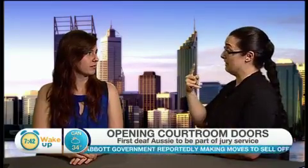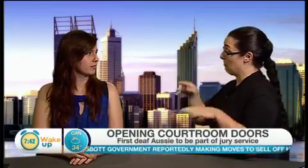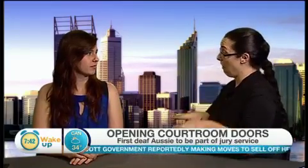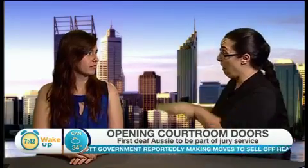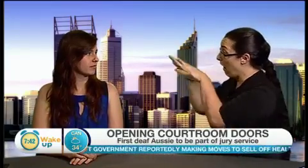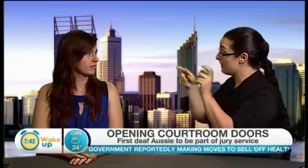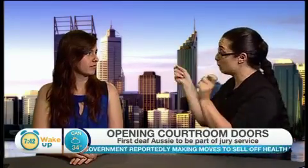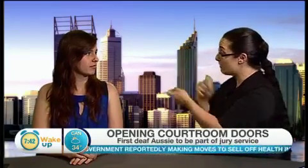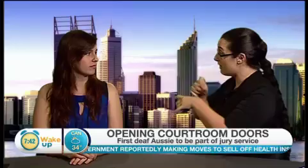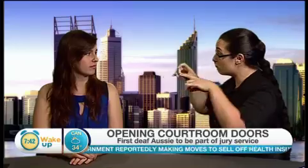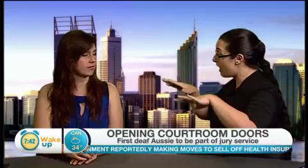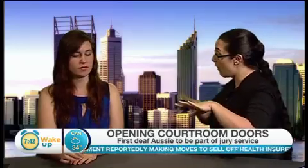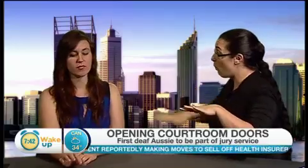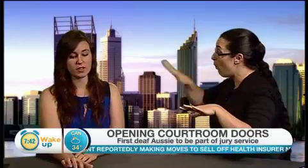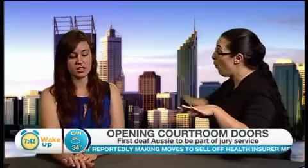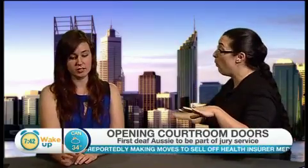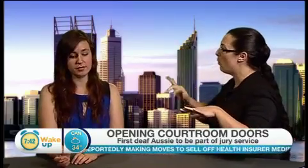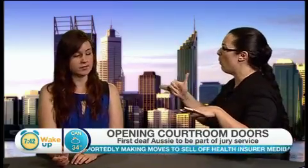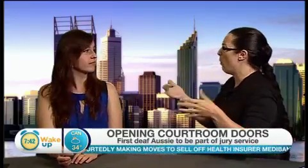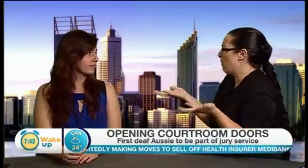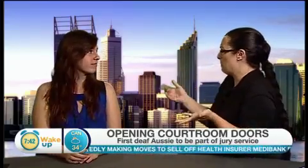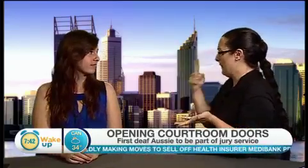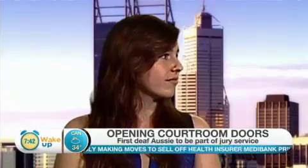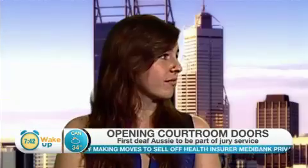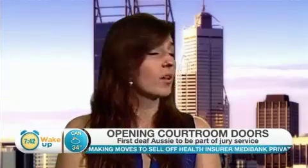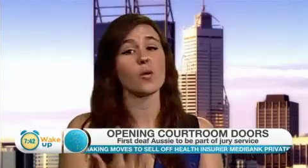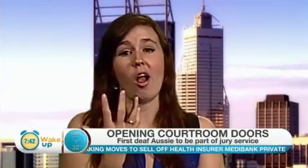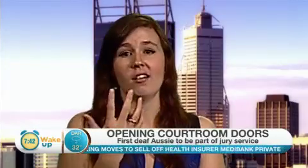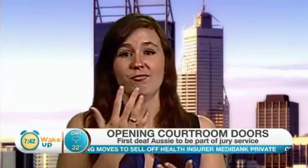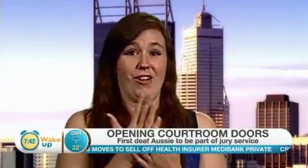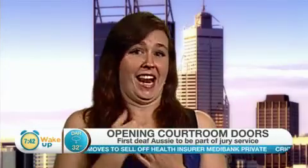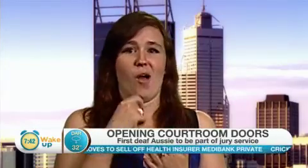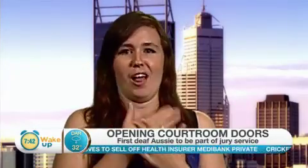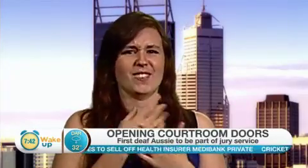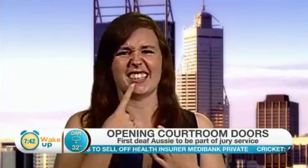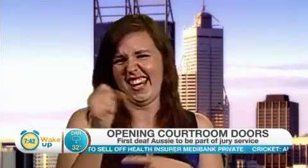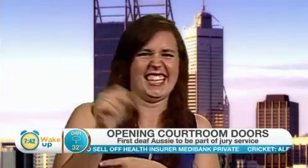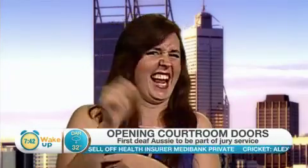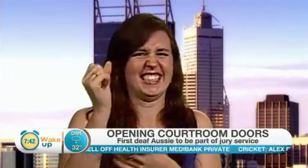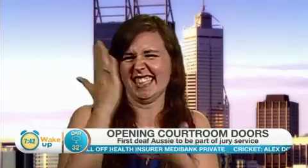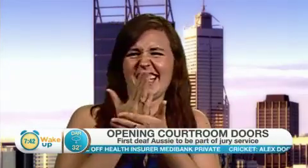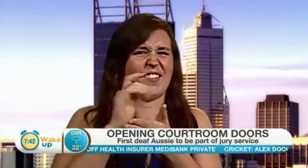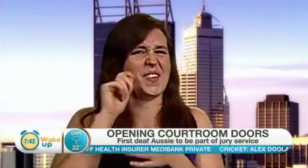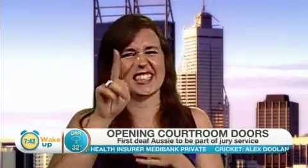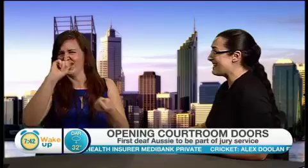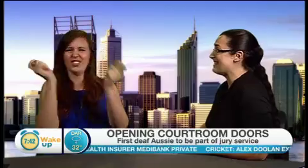now you have had this breakthrough? I would love to say yes, there